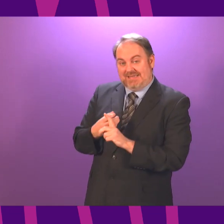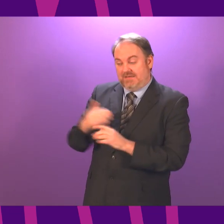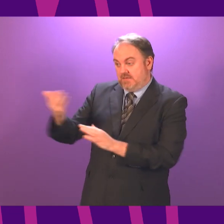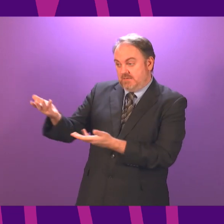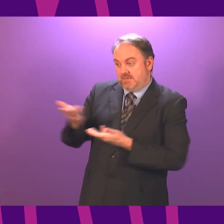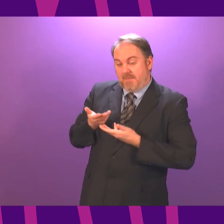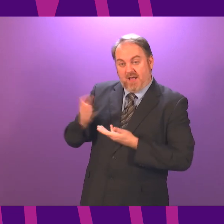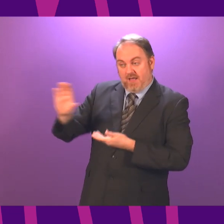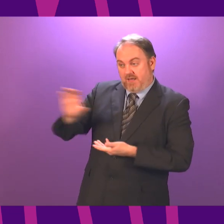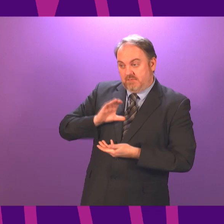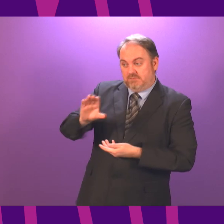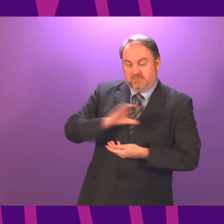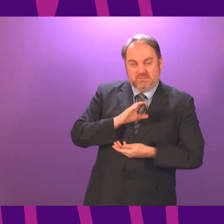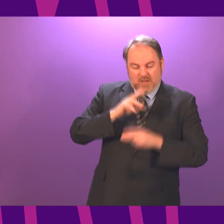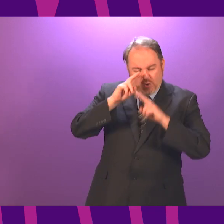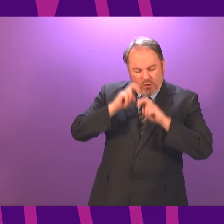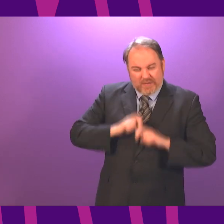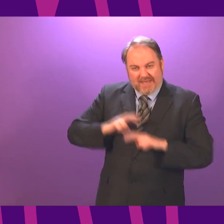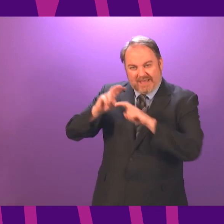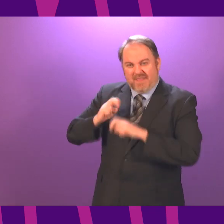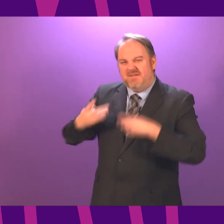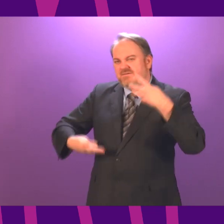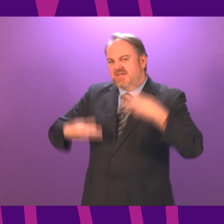to the priority groups are looking carefully at that to make sure